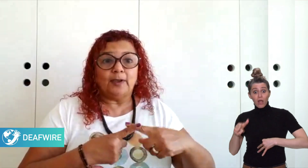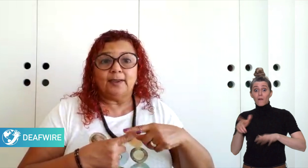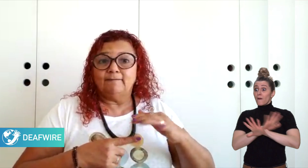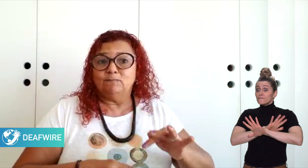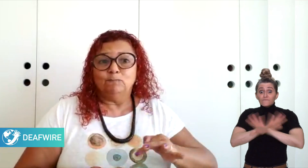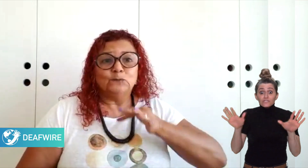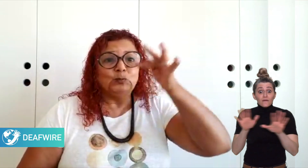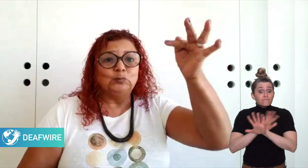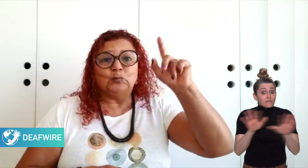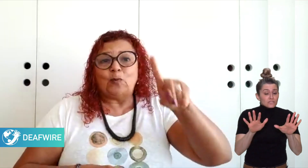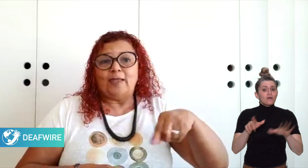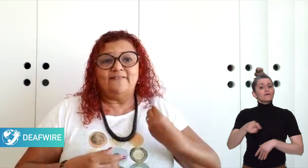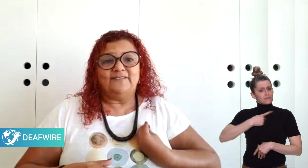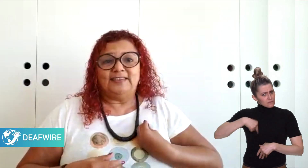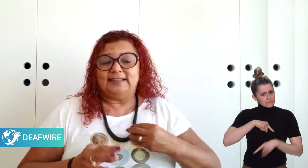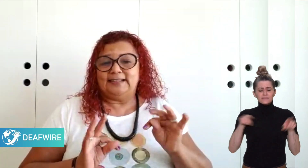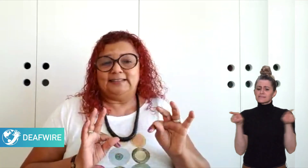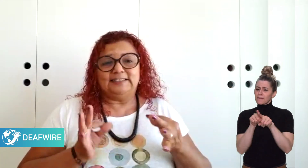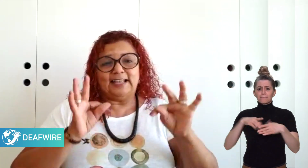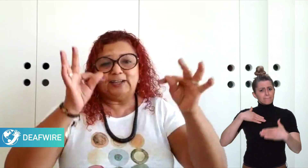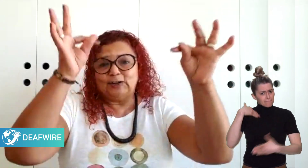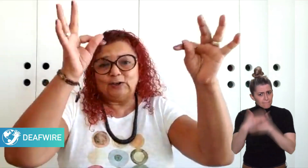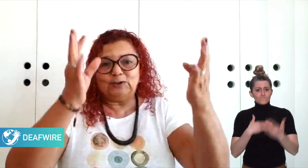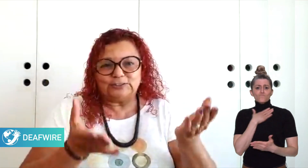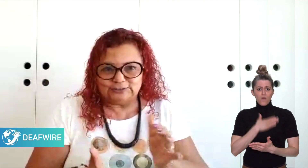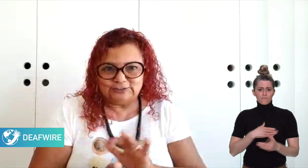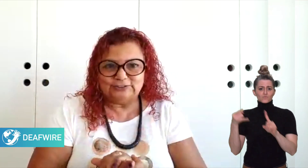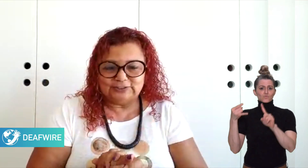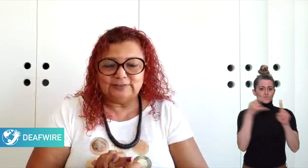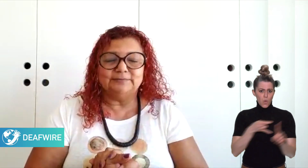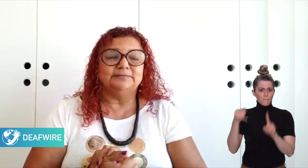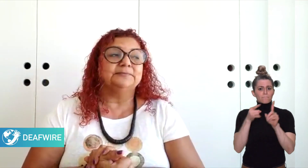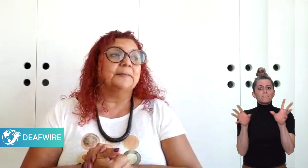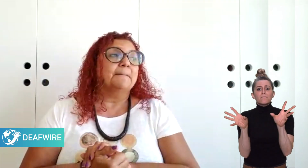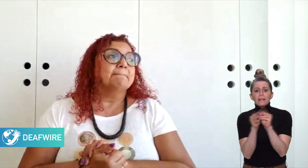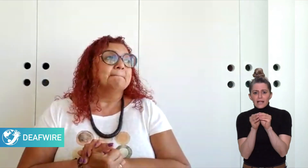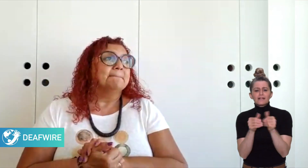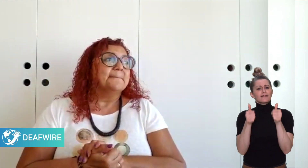the association will close permanently, when the COVID-19